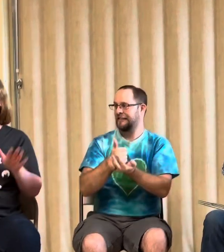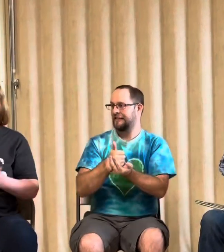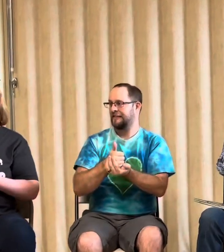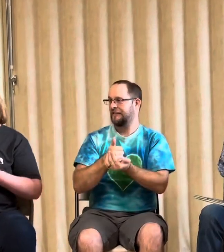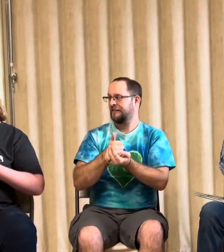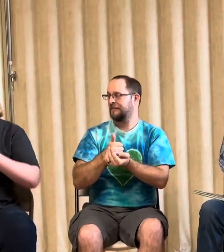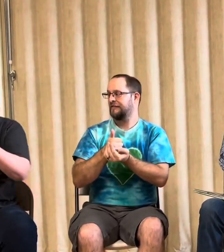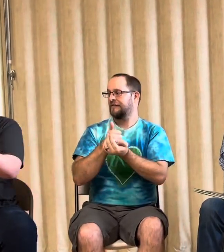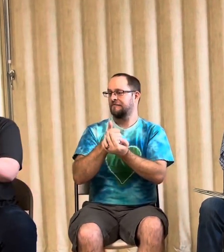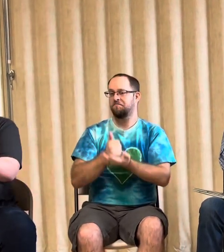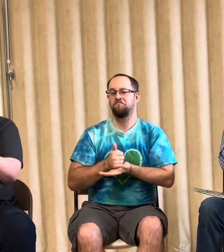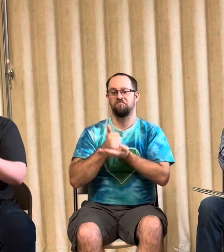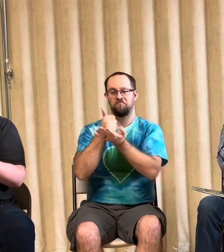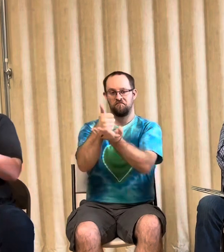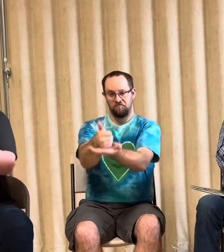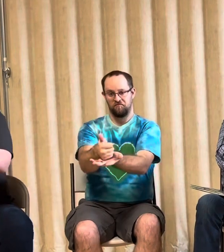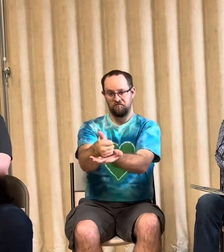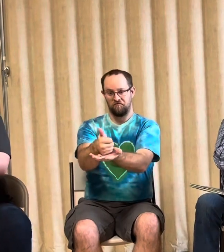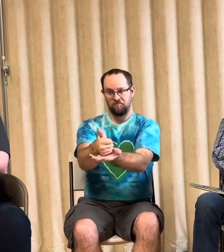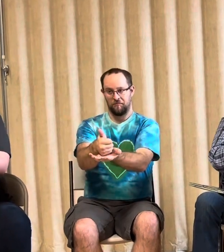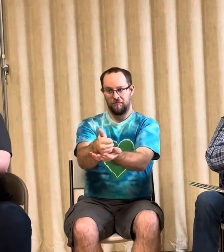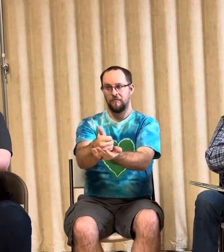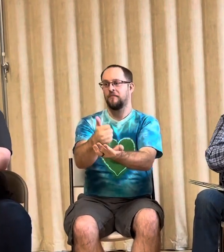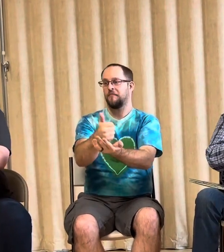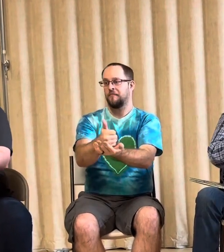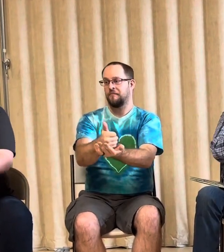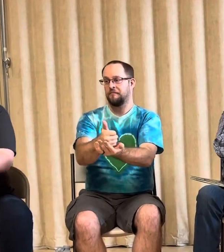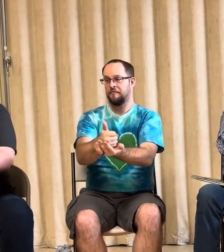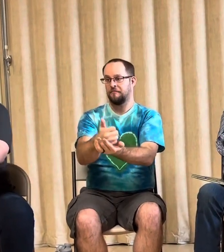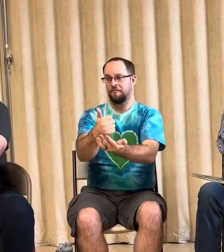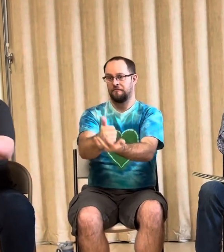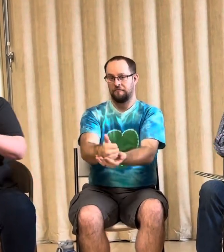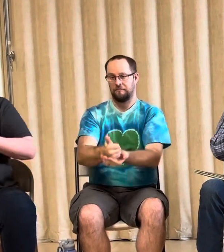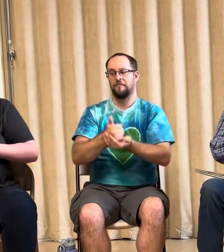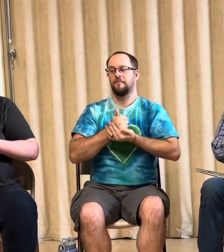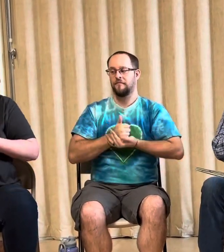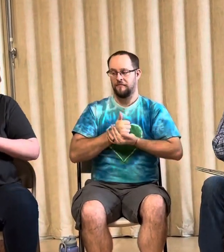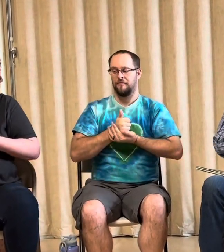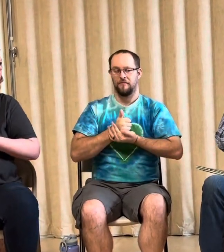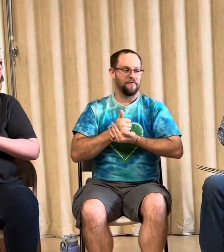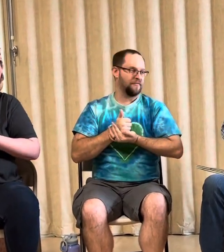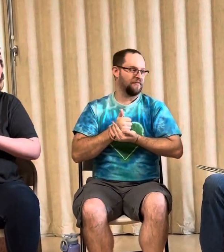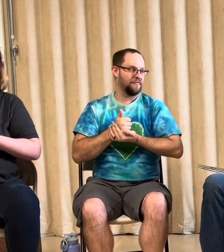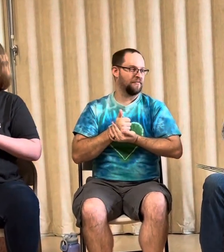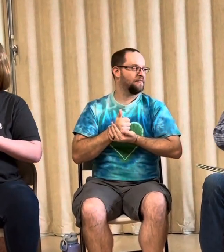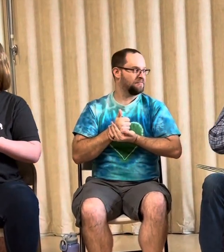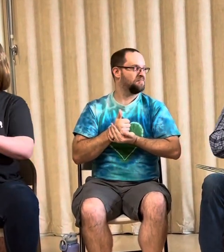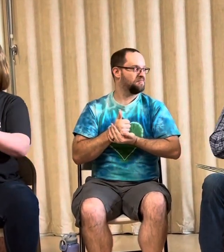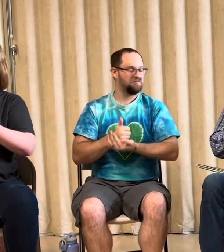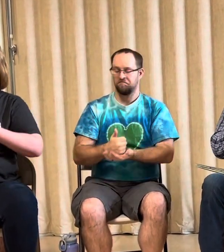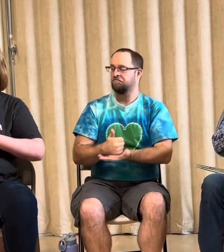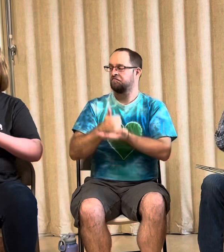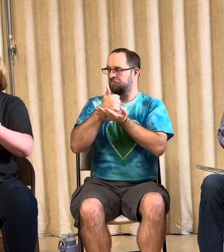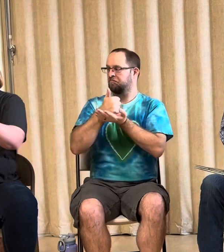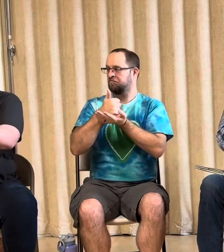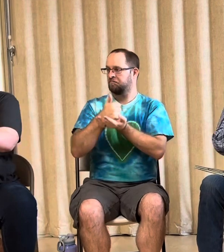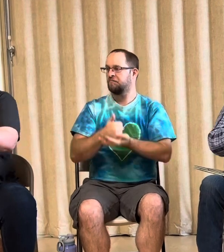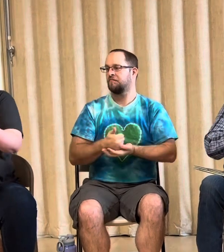somebody, you go this way. Can I "help" you? If you want help, you do it towards you. CALI: Okay! "Help." KYLEIGH: "Help me," "help you."